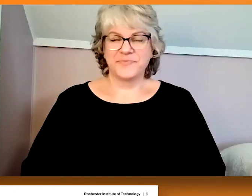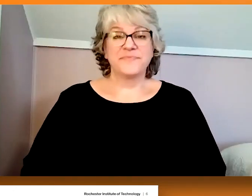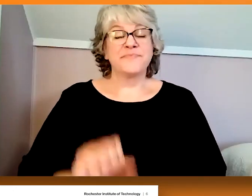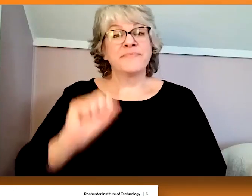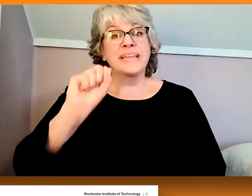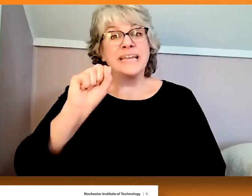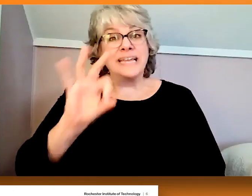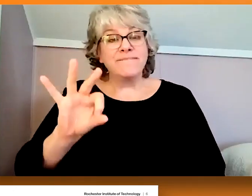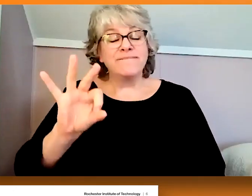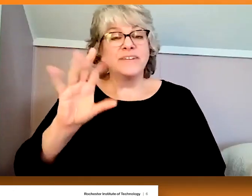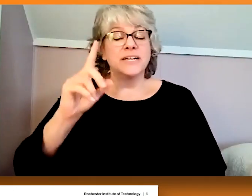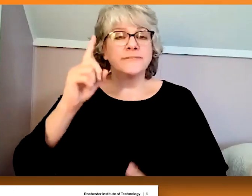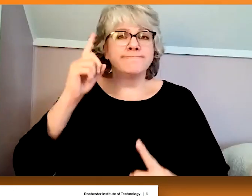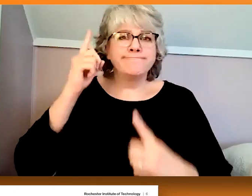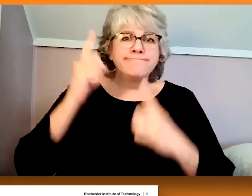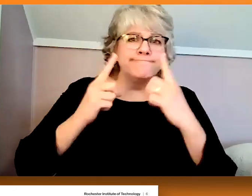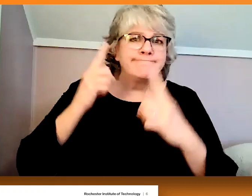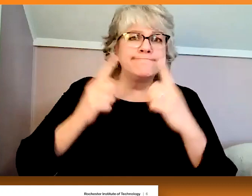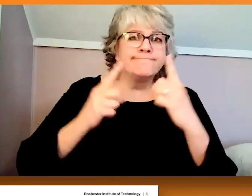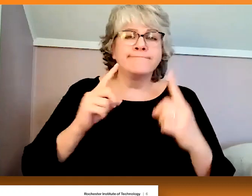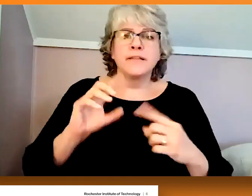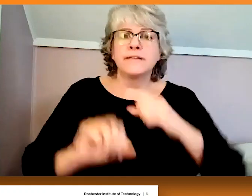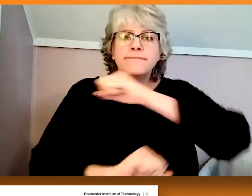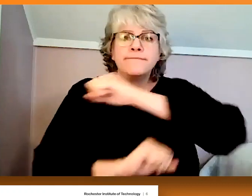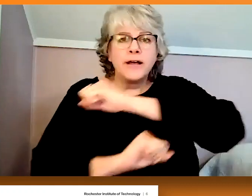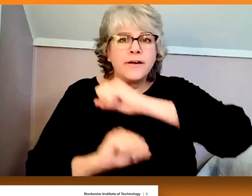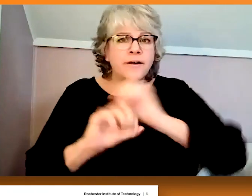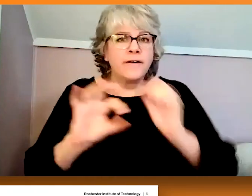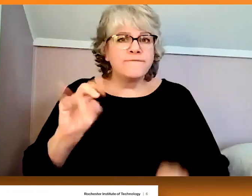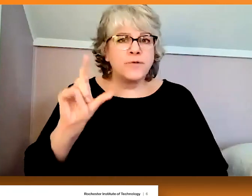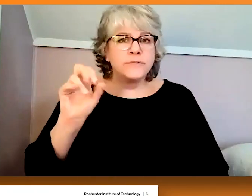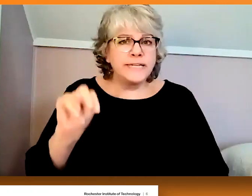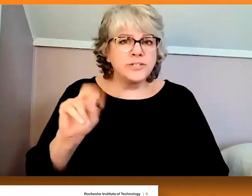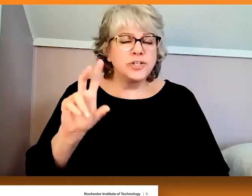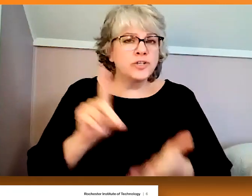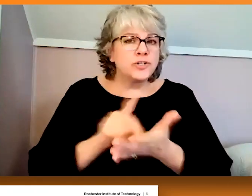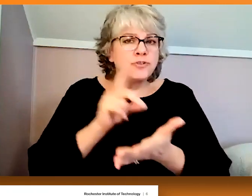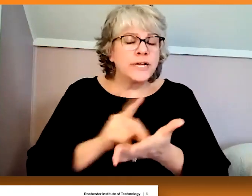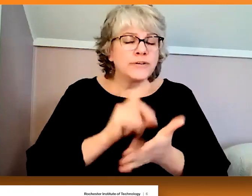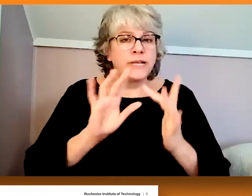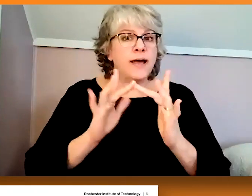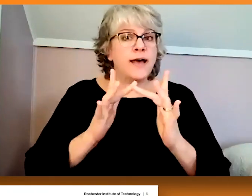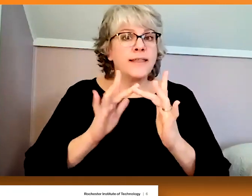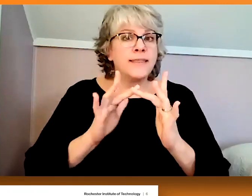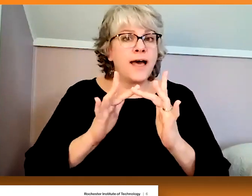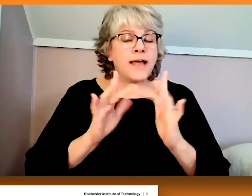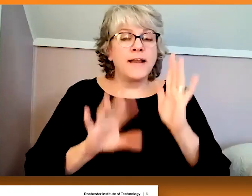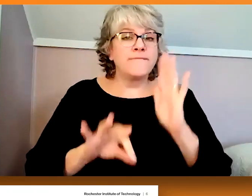If you're thinking about looking for Foundation Directory Online, you can go to our Foundation Relations Department